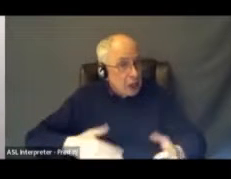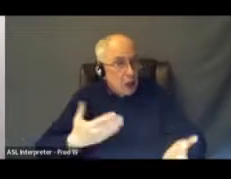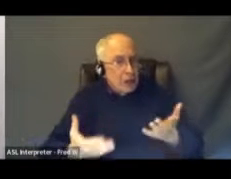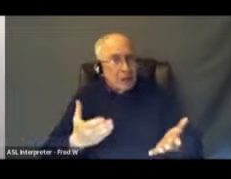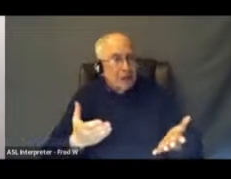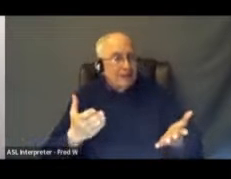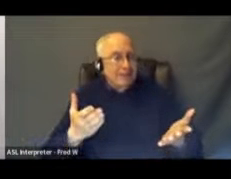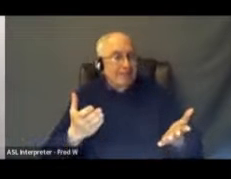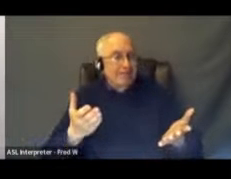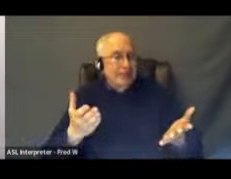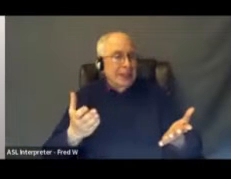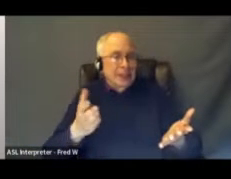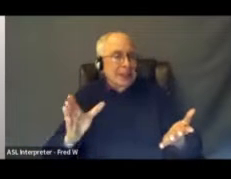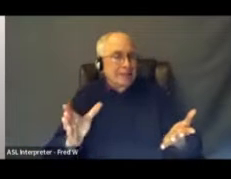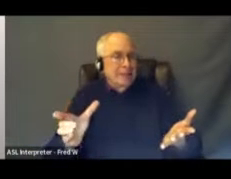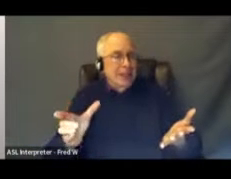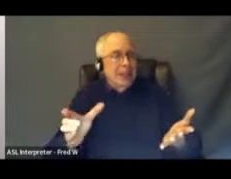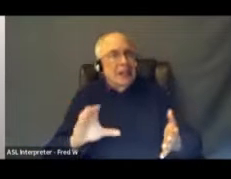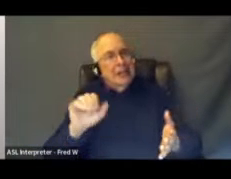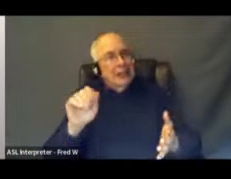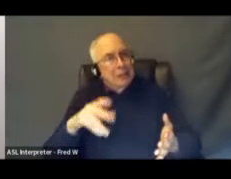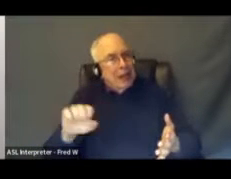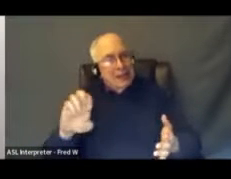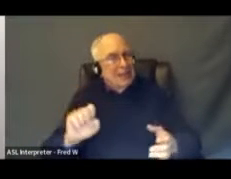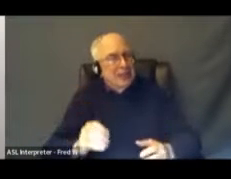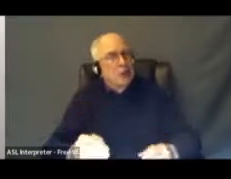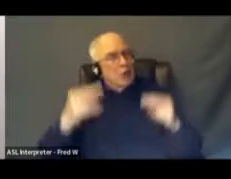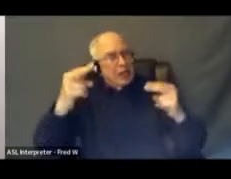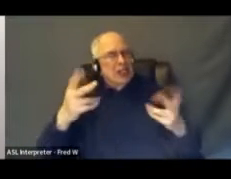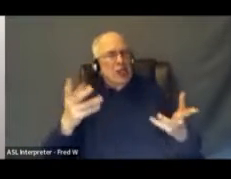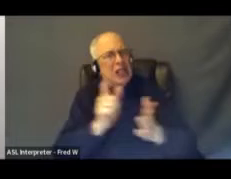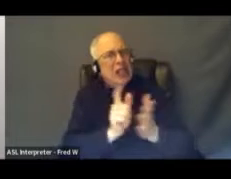their legal process gets slowed down while other things are addressed. So if they're not